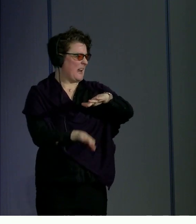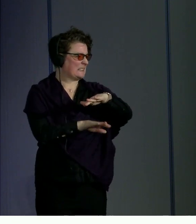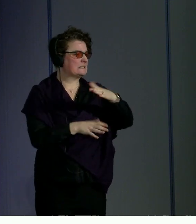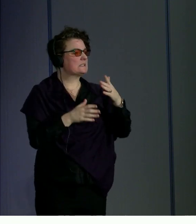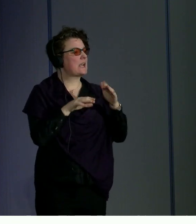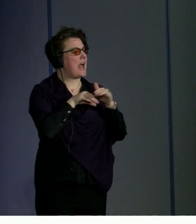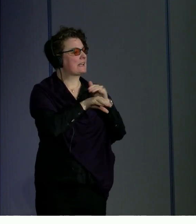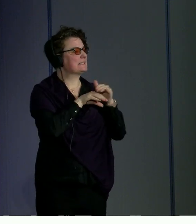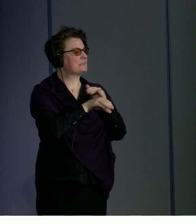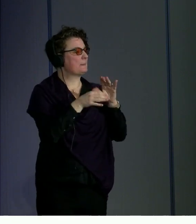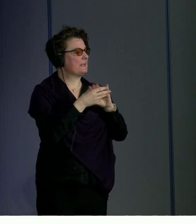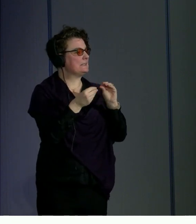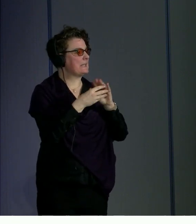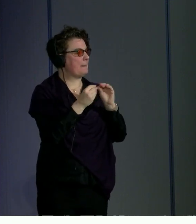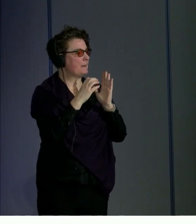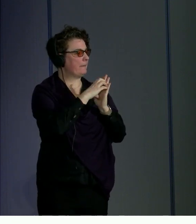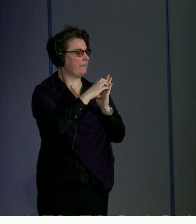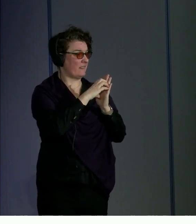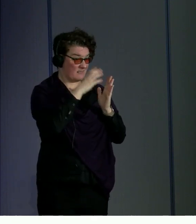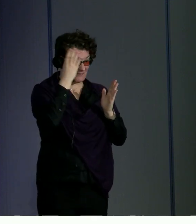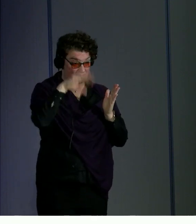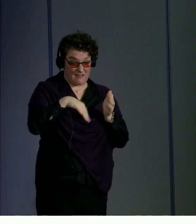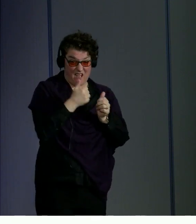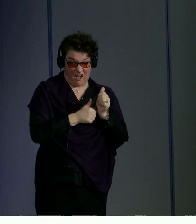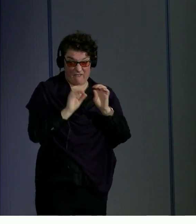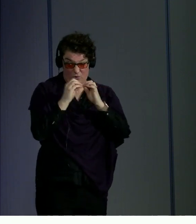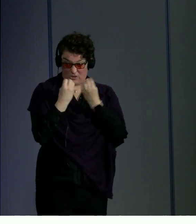because that's something that every organization really needs to have.